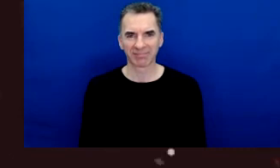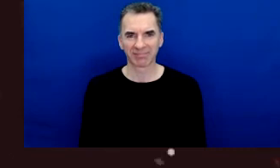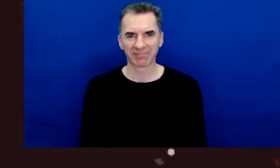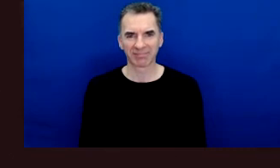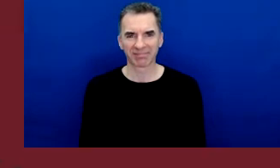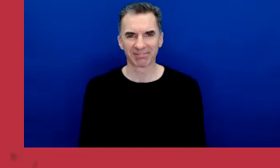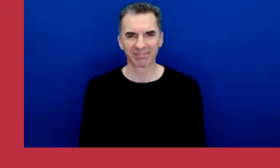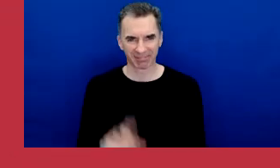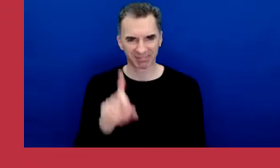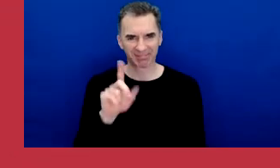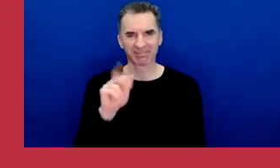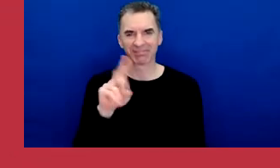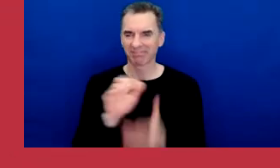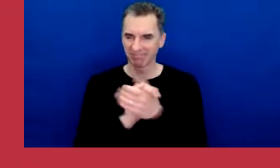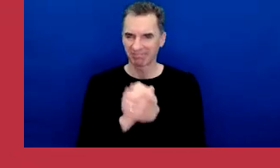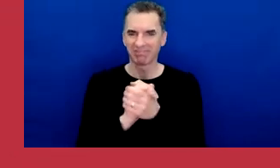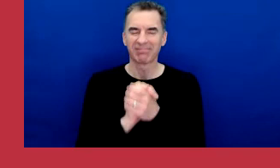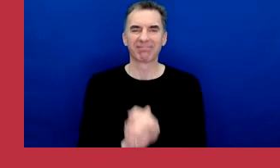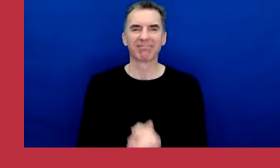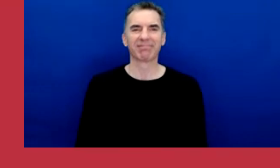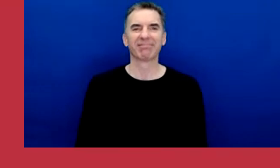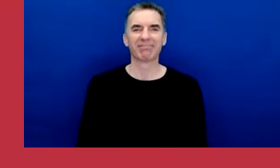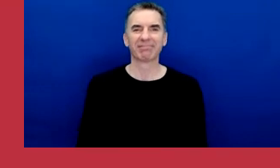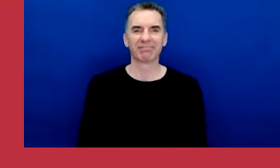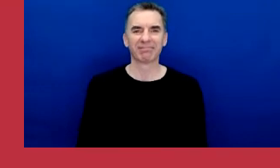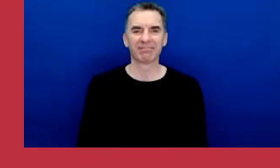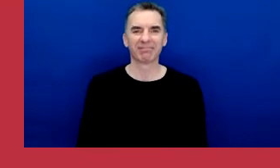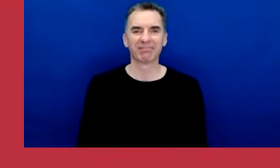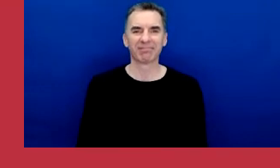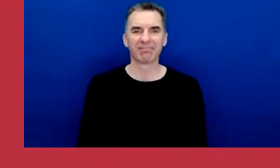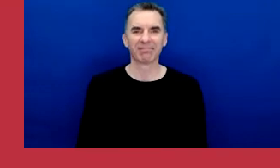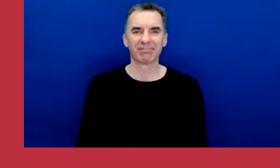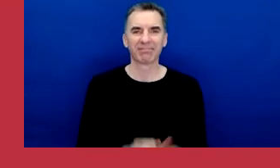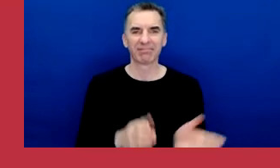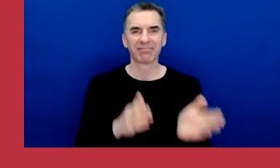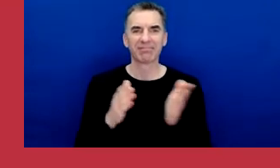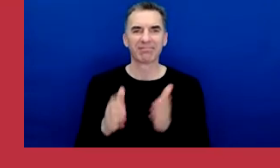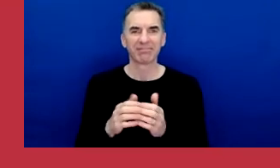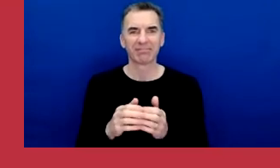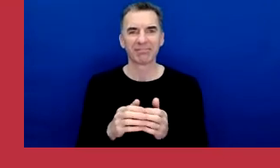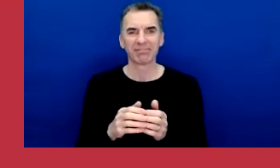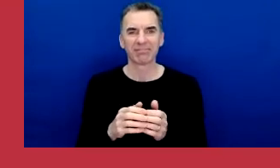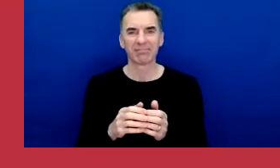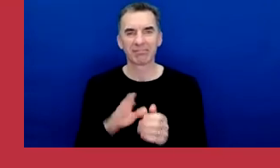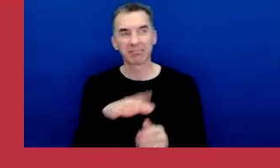in here. Or did he just. He loves the building, I believe.